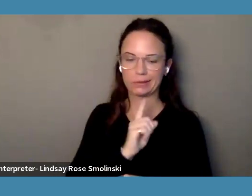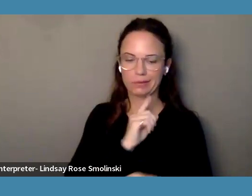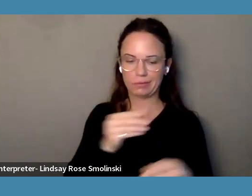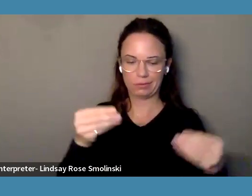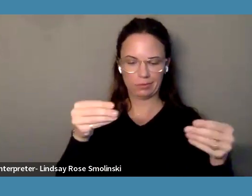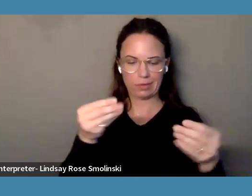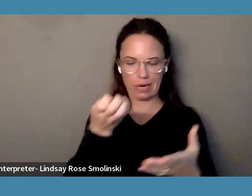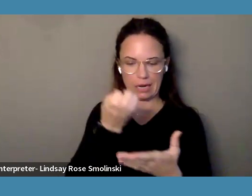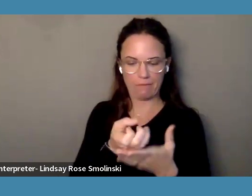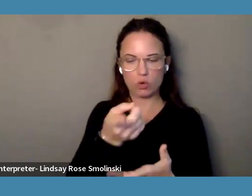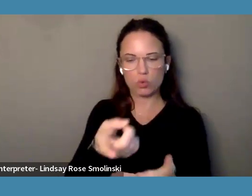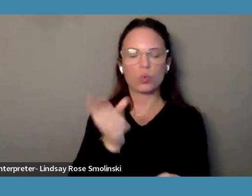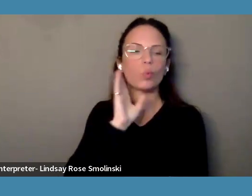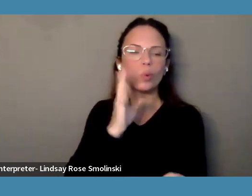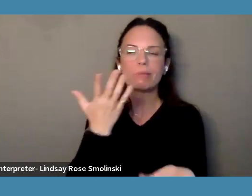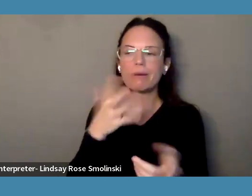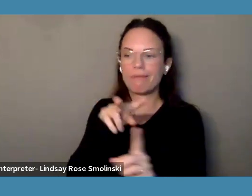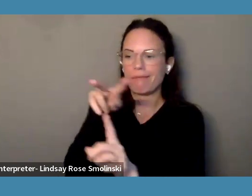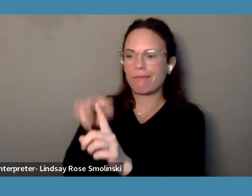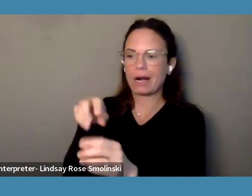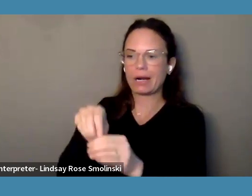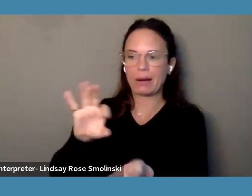that you will probably file in a Medicaid fair hearing.